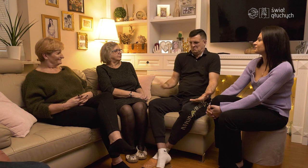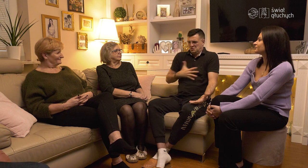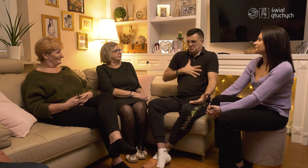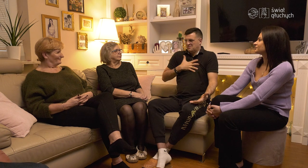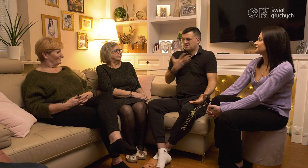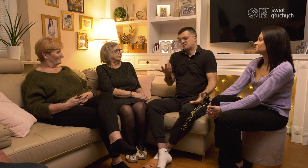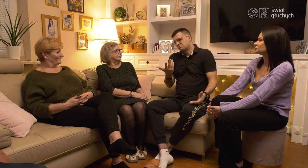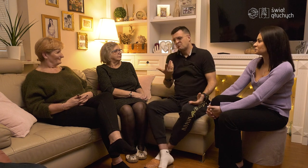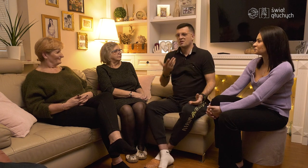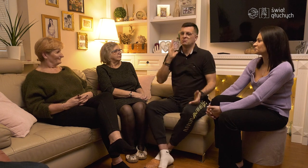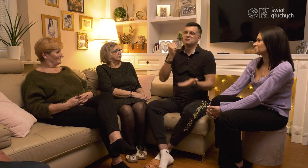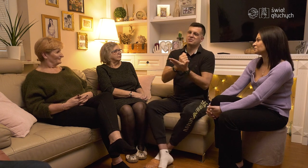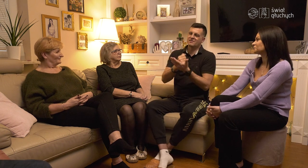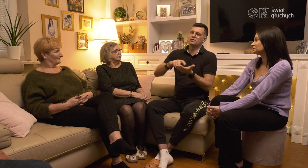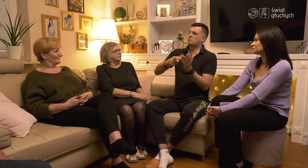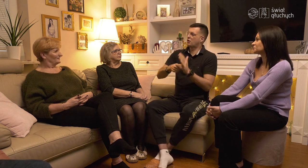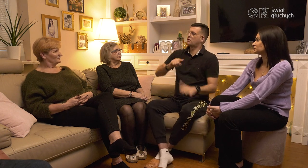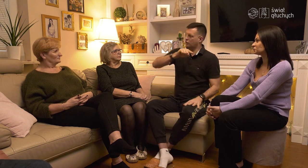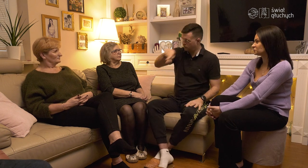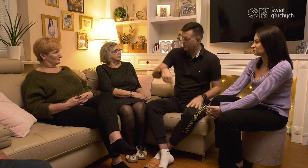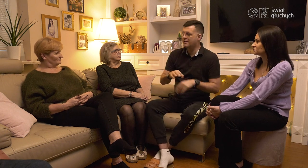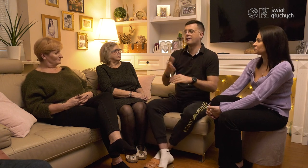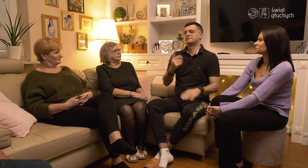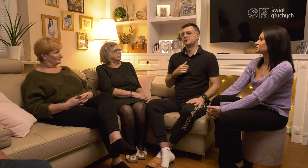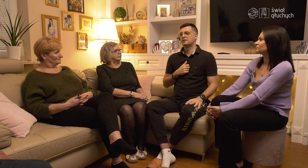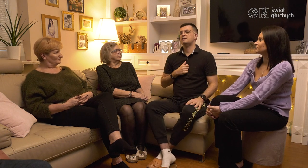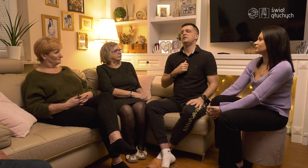Strange. I went to the doctor's office.